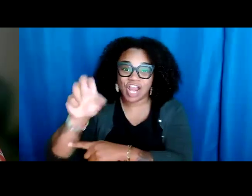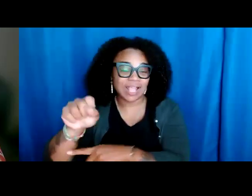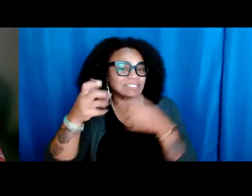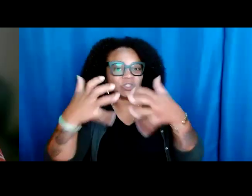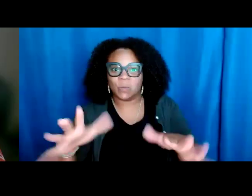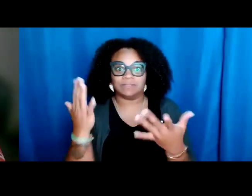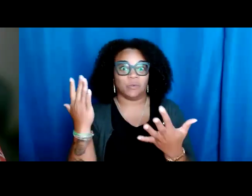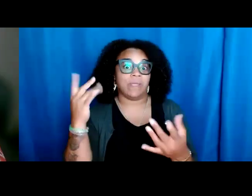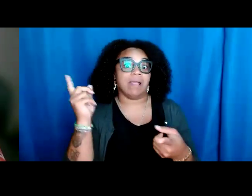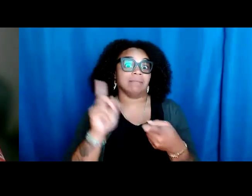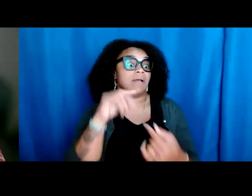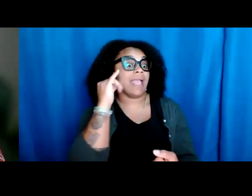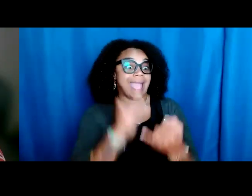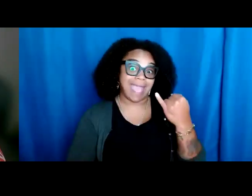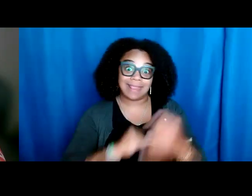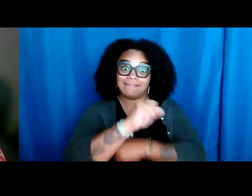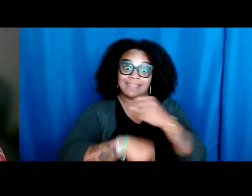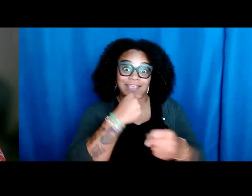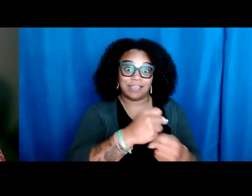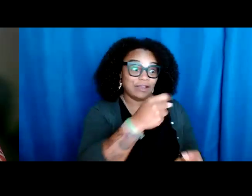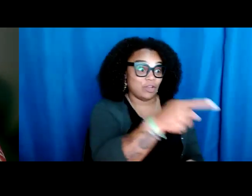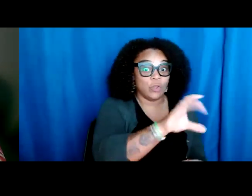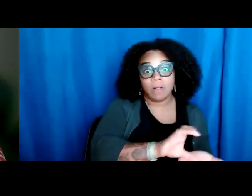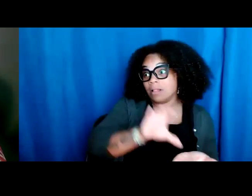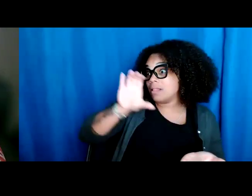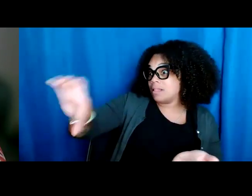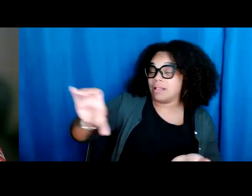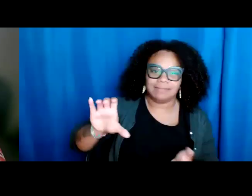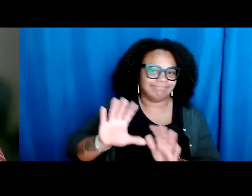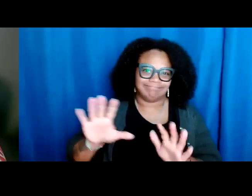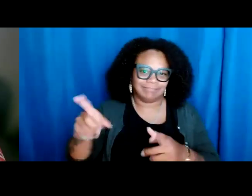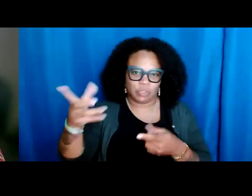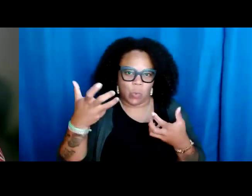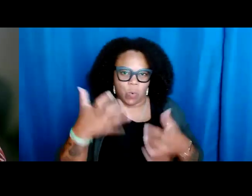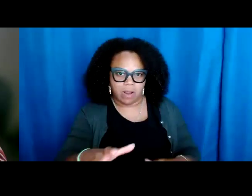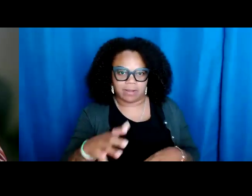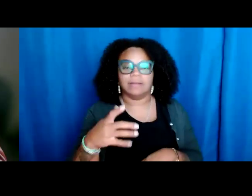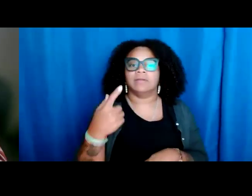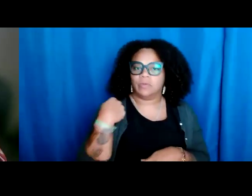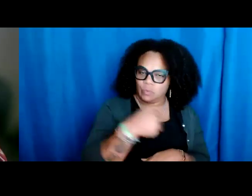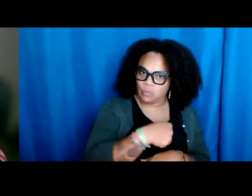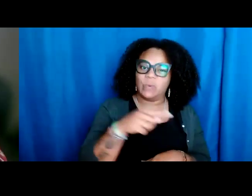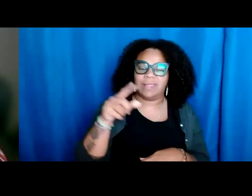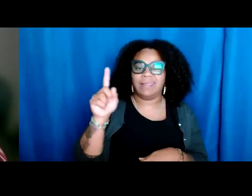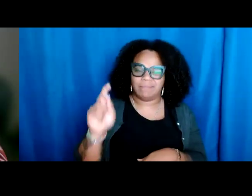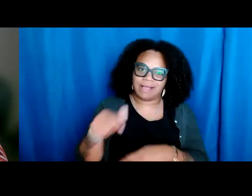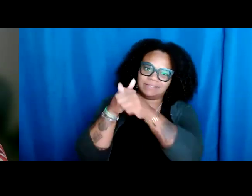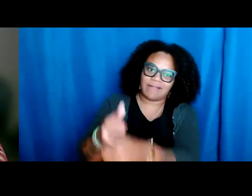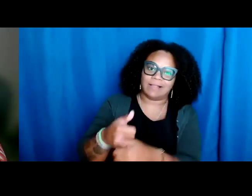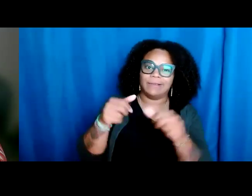the end of the year to collect taxes. We are on what you call a pay-as-you-go tax system.